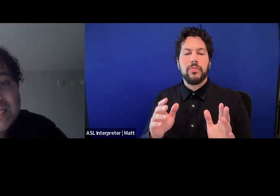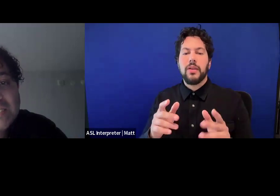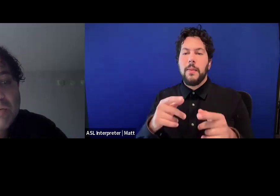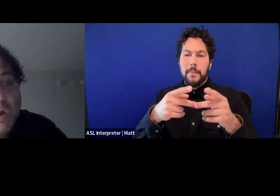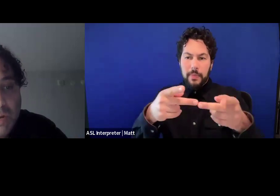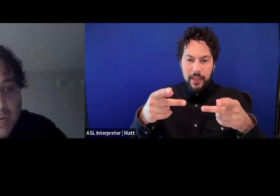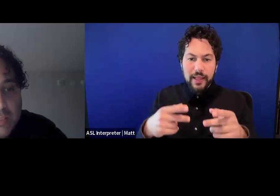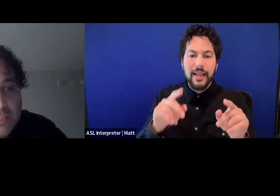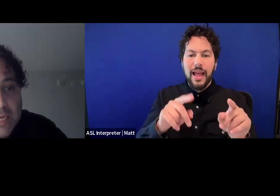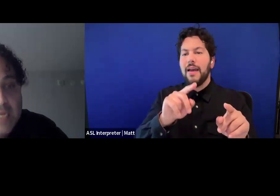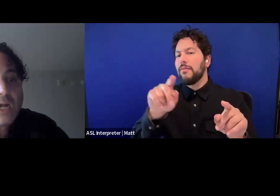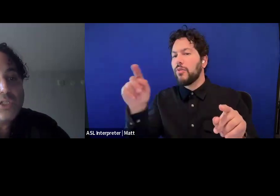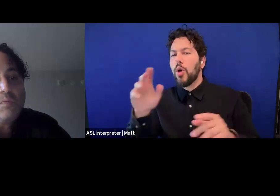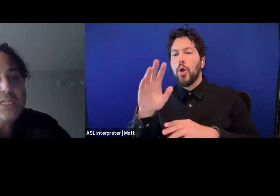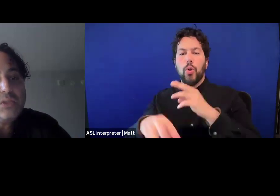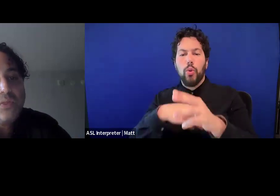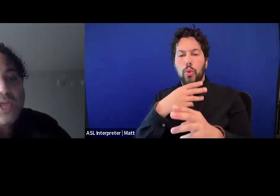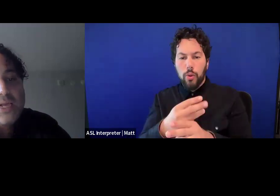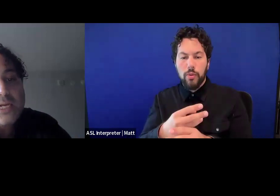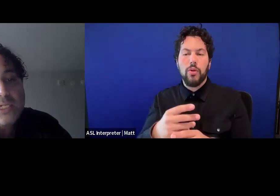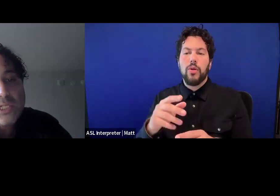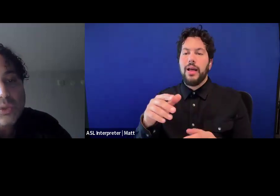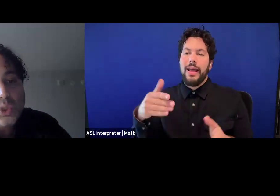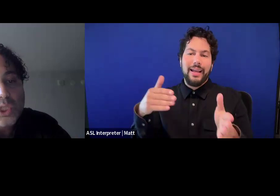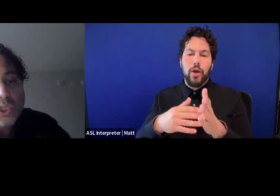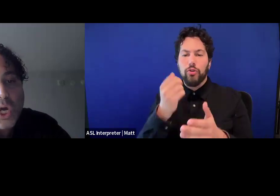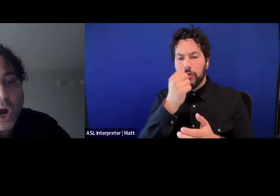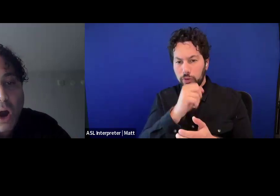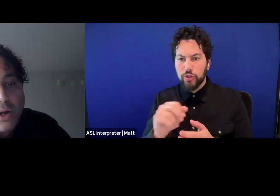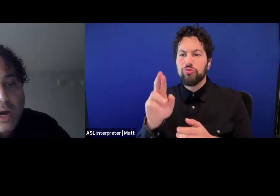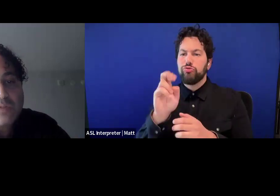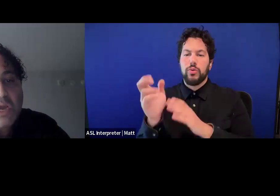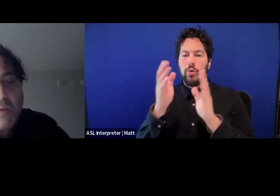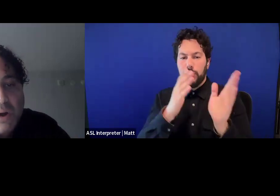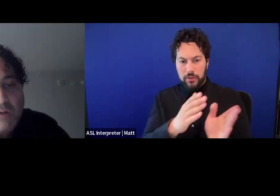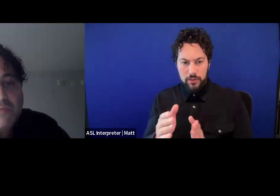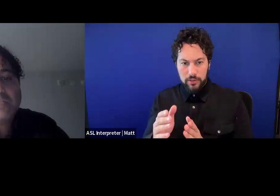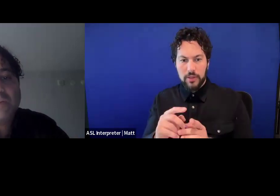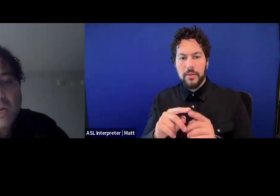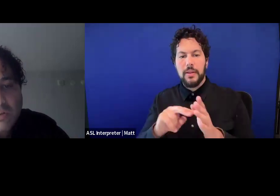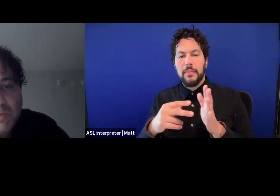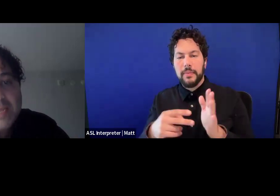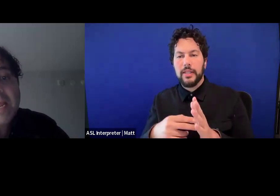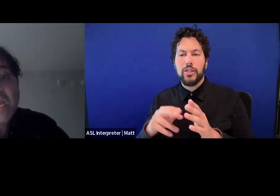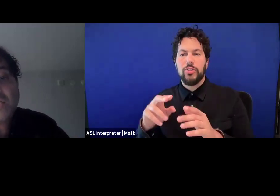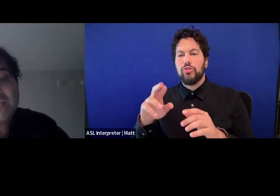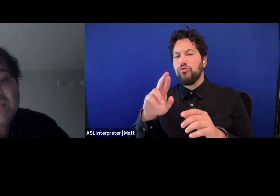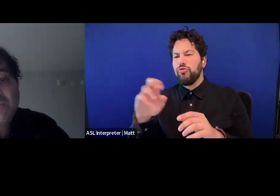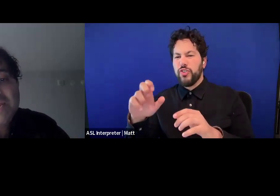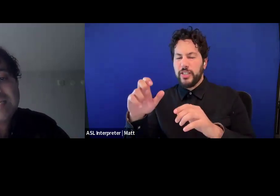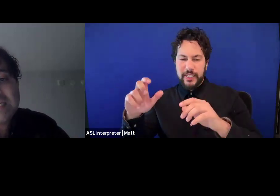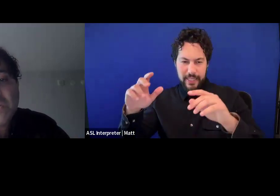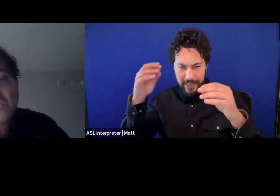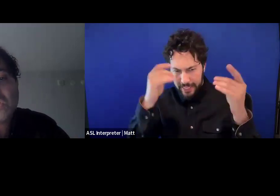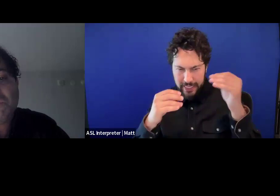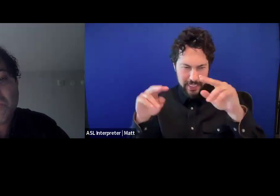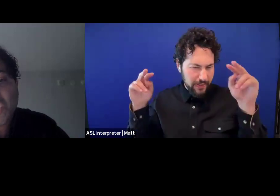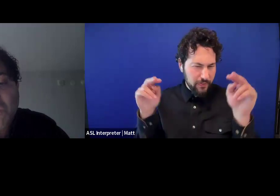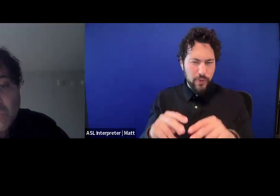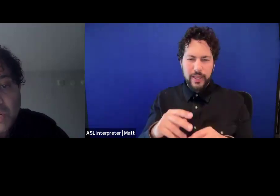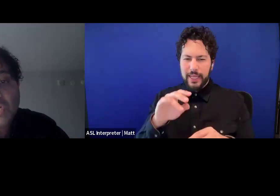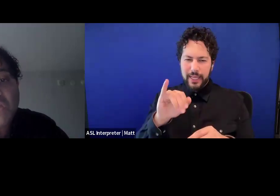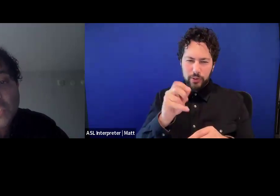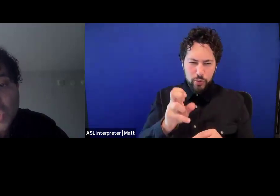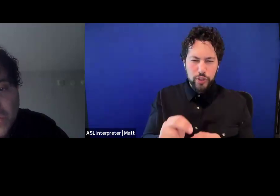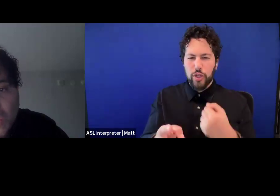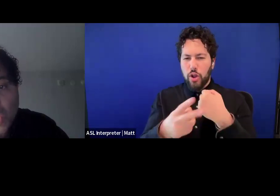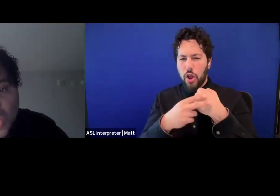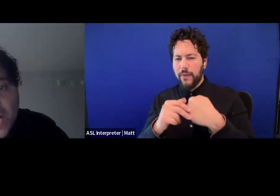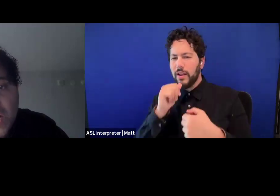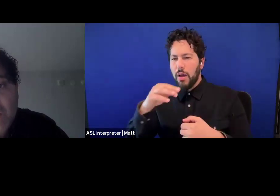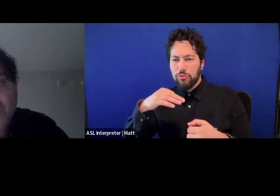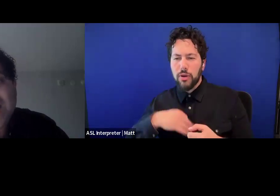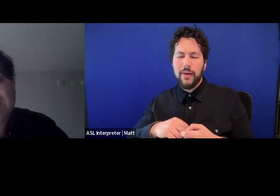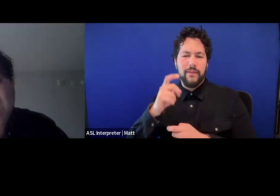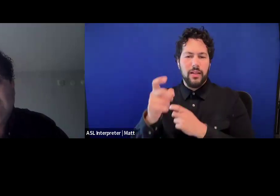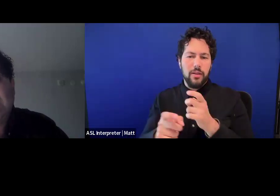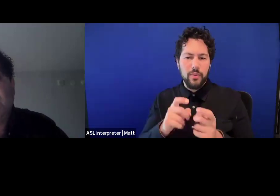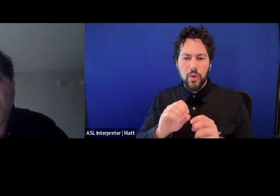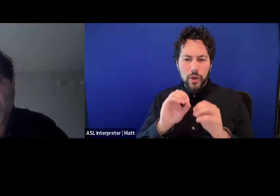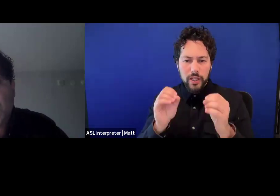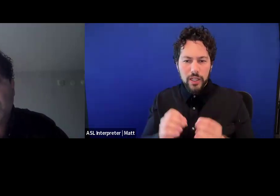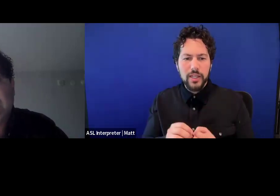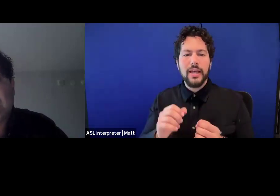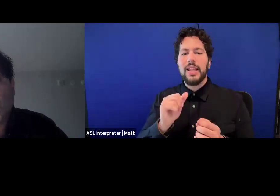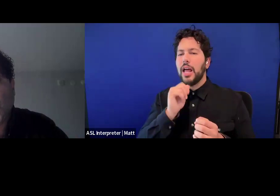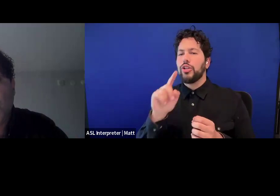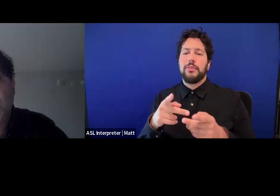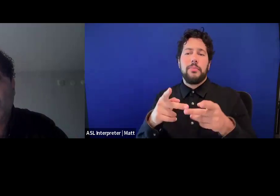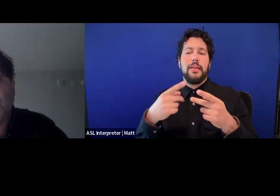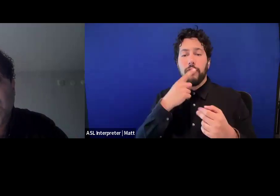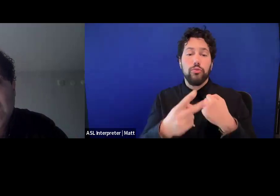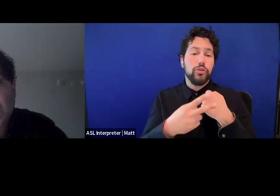is reorganized. It also means rethinking institutions, archives, nonprofits, philanthropy, not simply as spaces of preservation or care, but as active participants in shaping what counts.